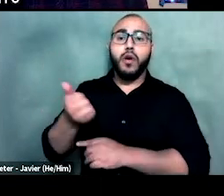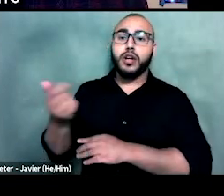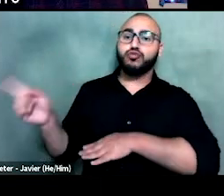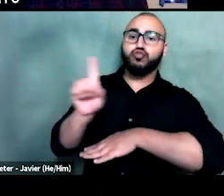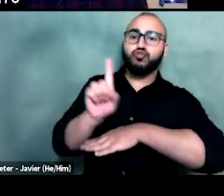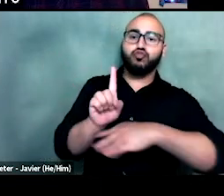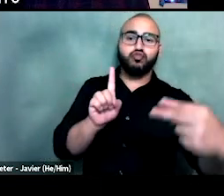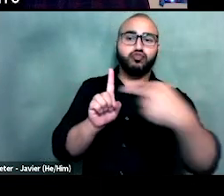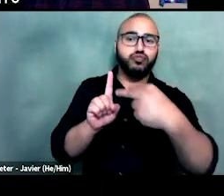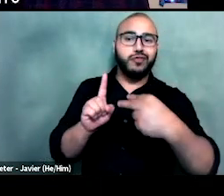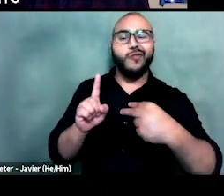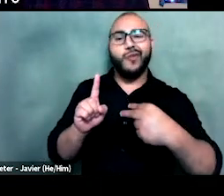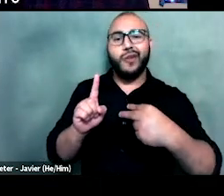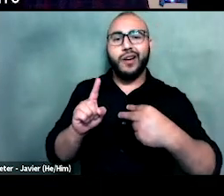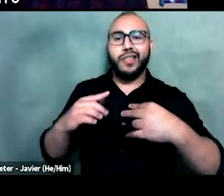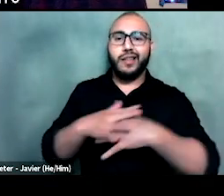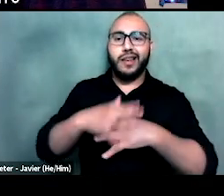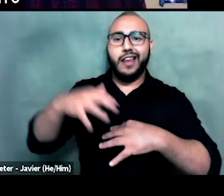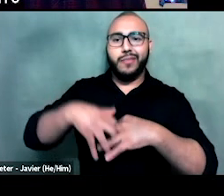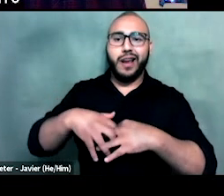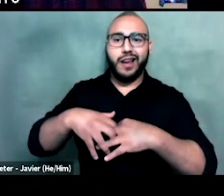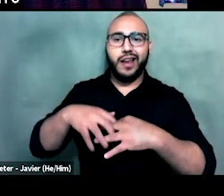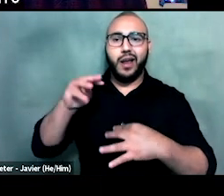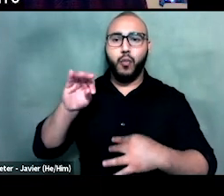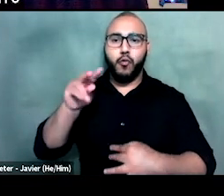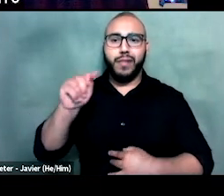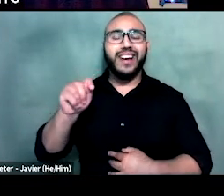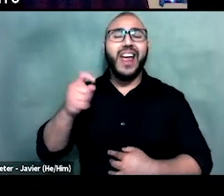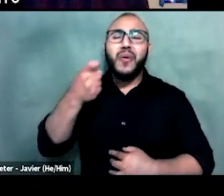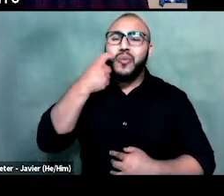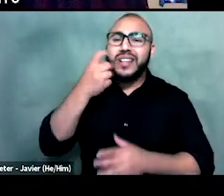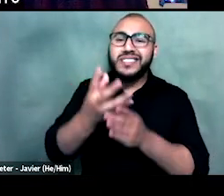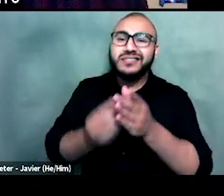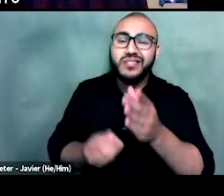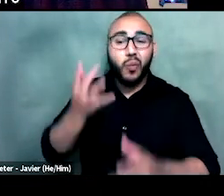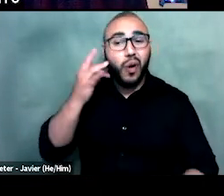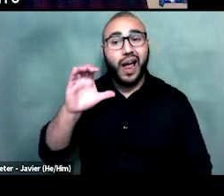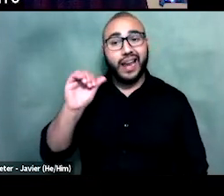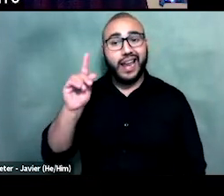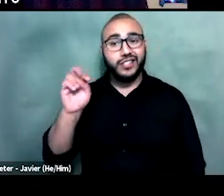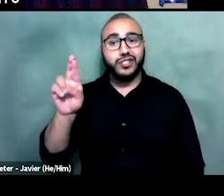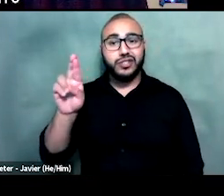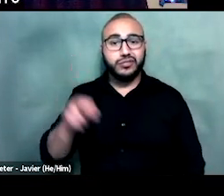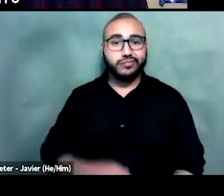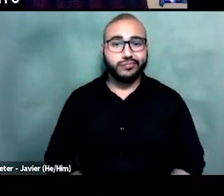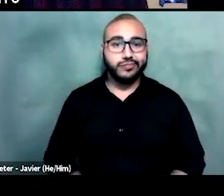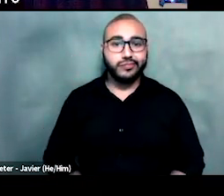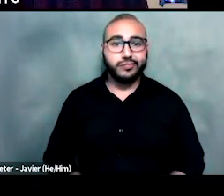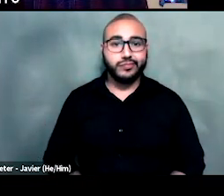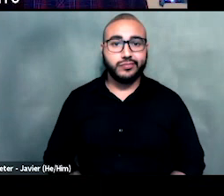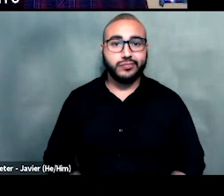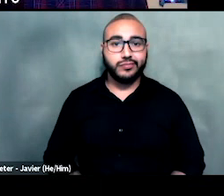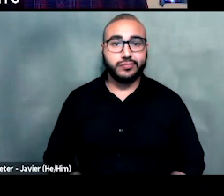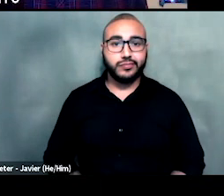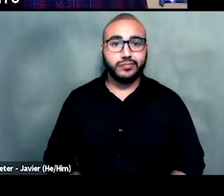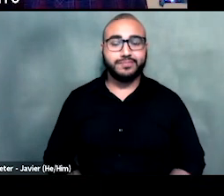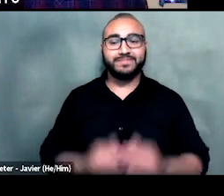movement. And he just died a couple years ago, passed away of cancer. Alright, let's